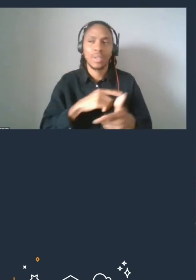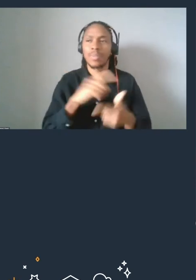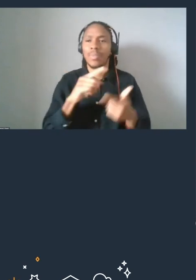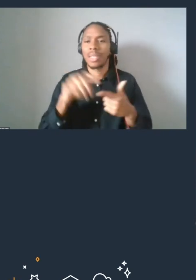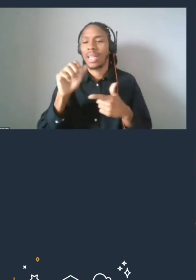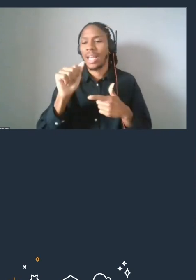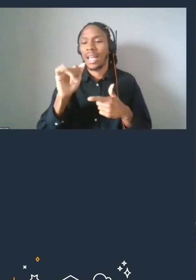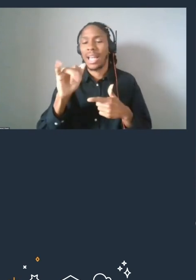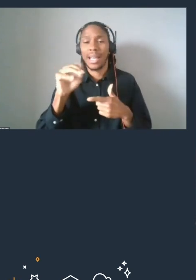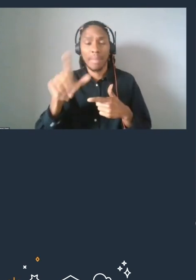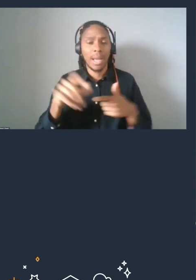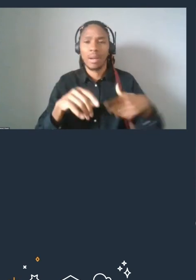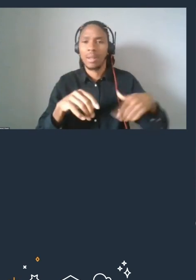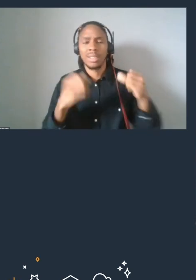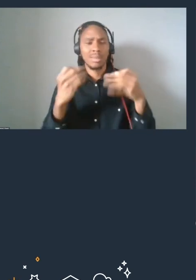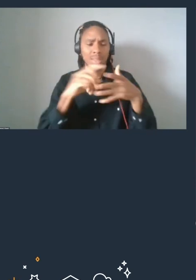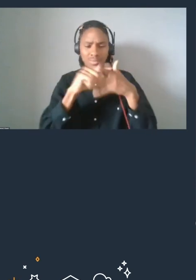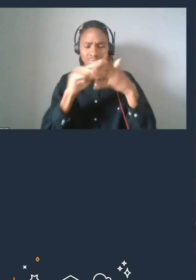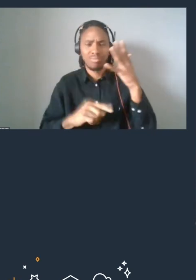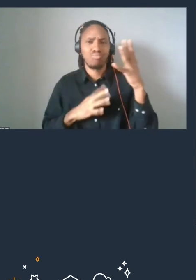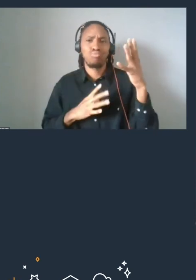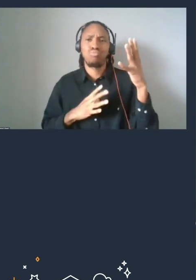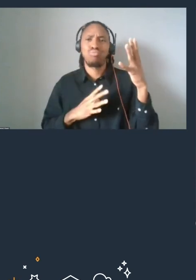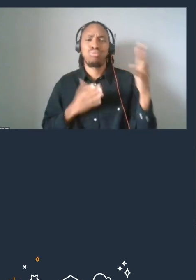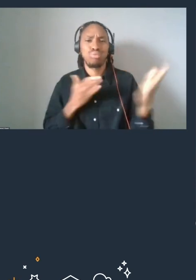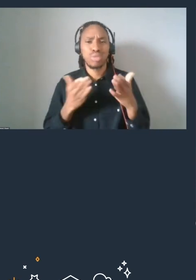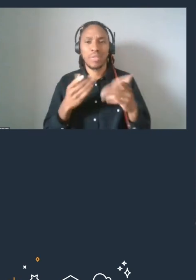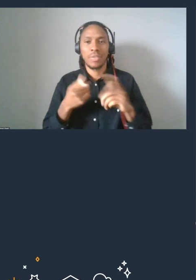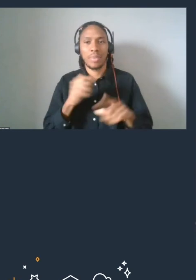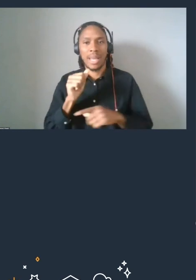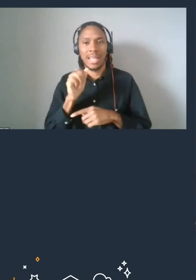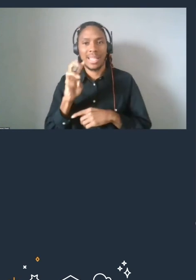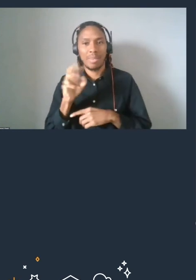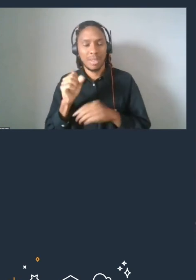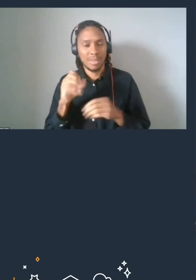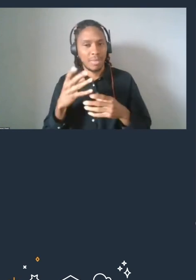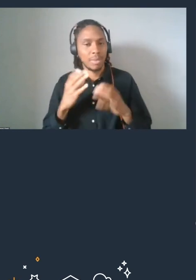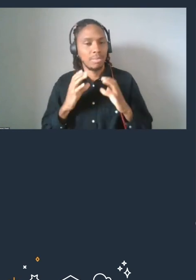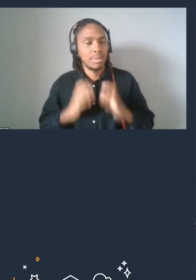all of these really great services that AWS provides that gives customers the ability to make sense